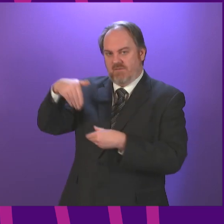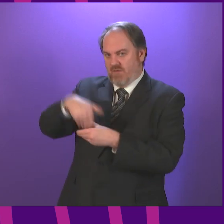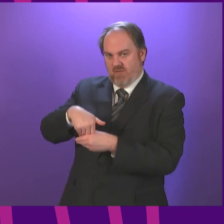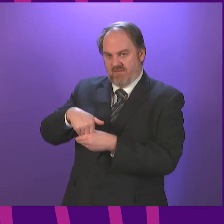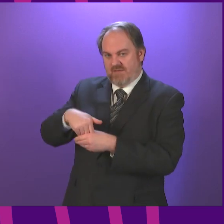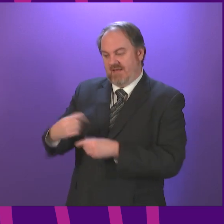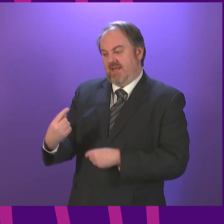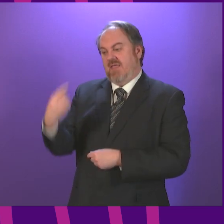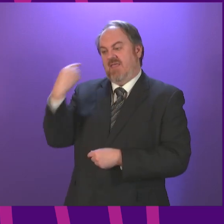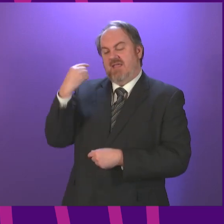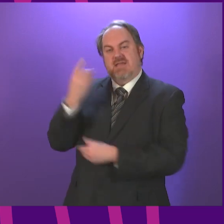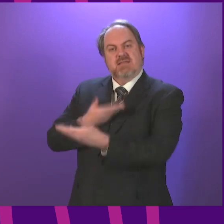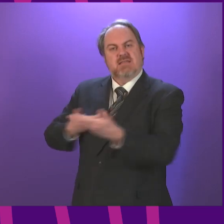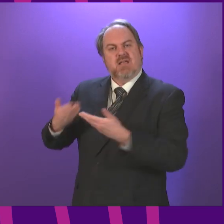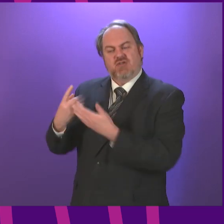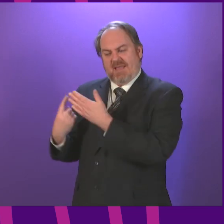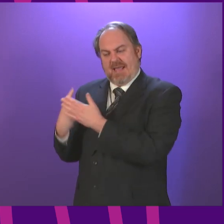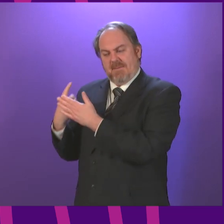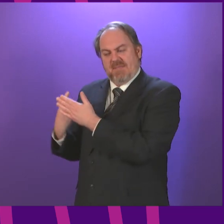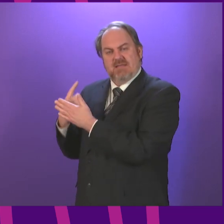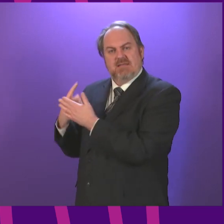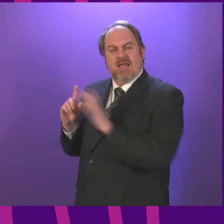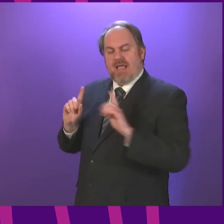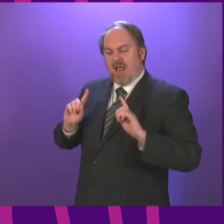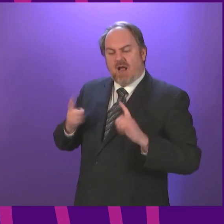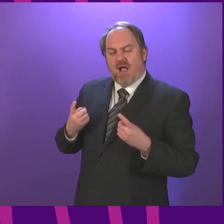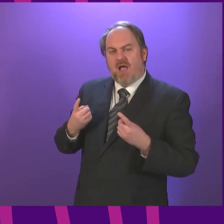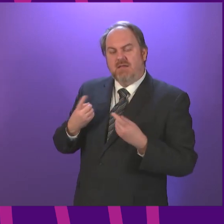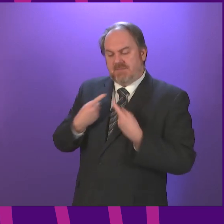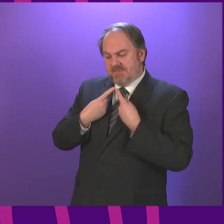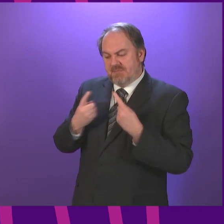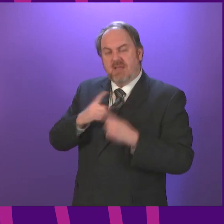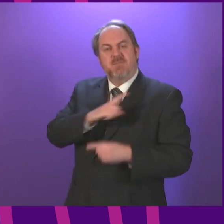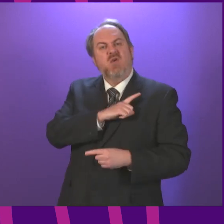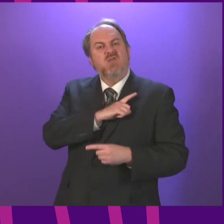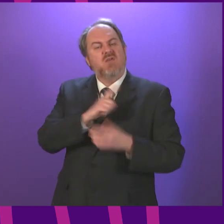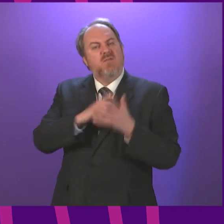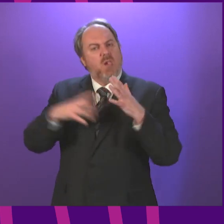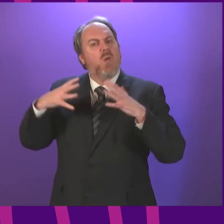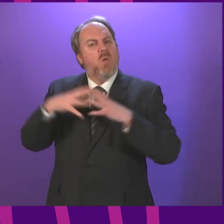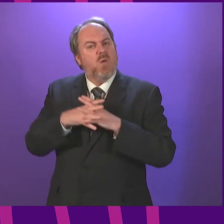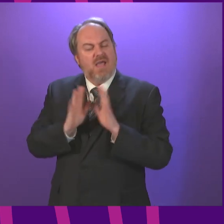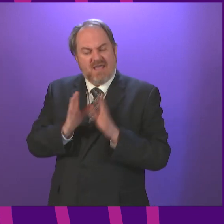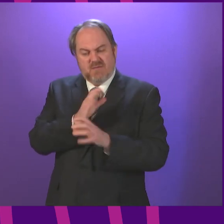that it is based on, and I am limited in what I can say, for legal reasons. Let us be clear, however, that it is disputed.